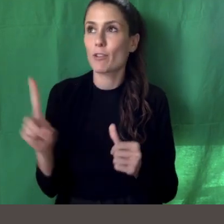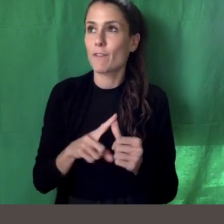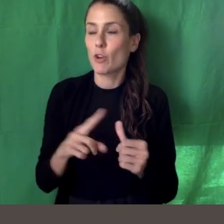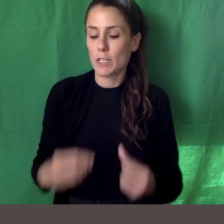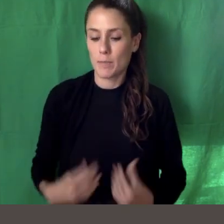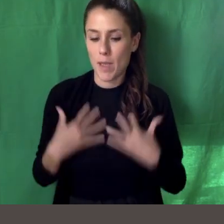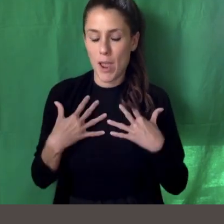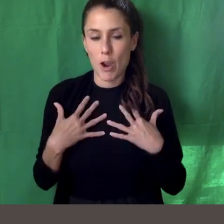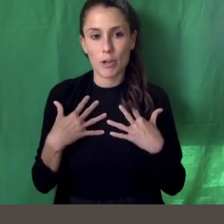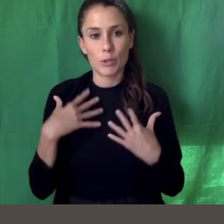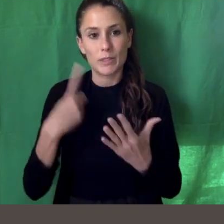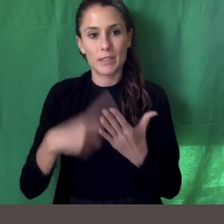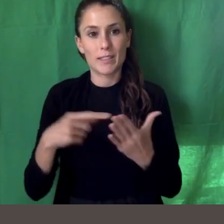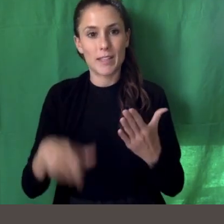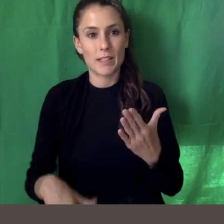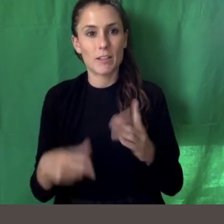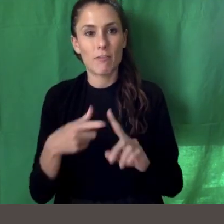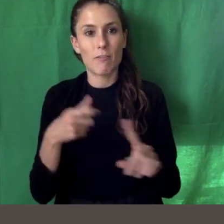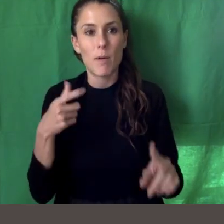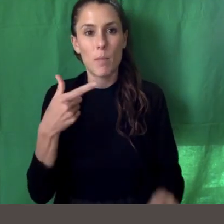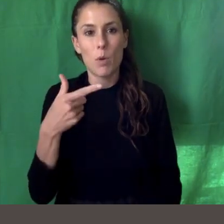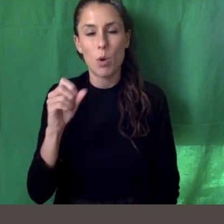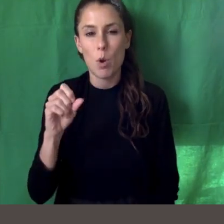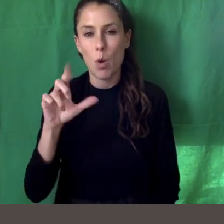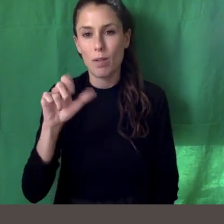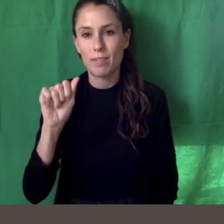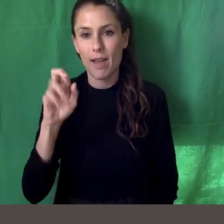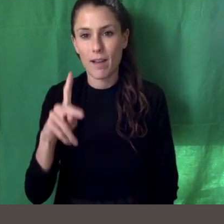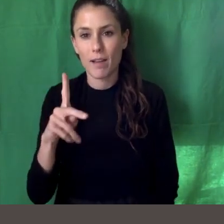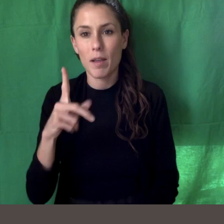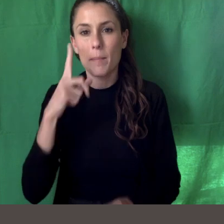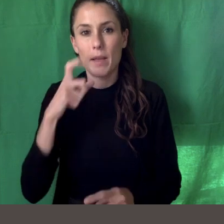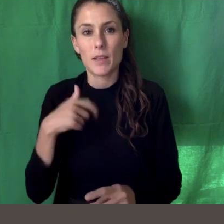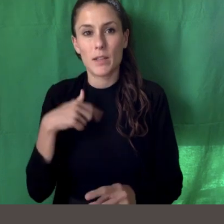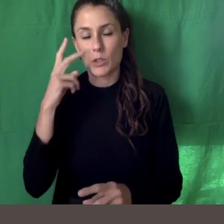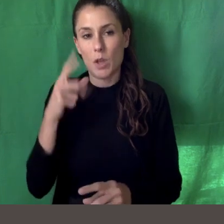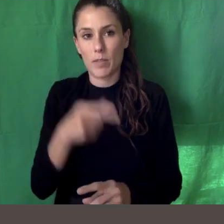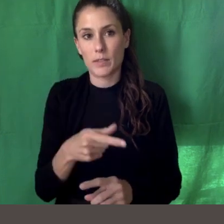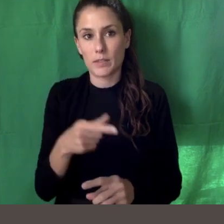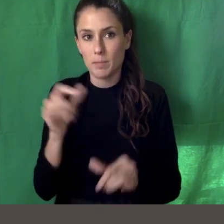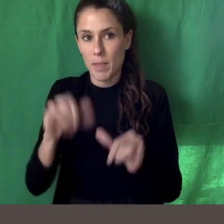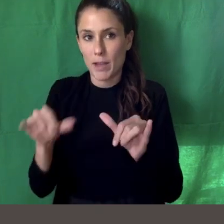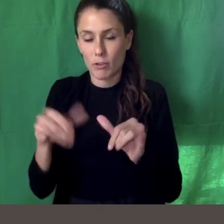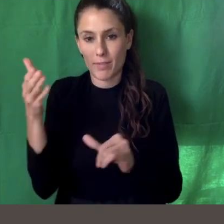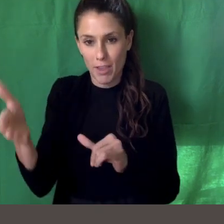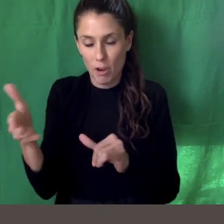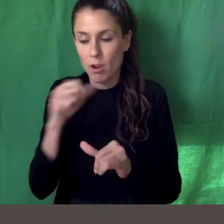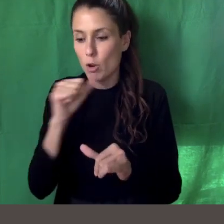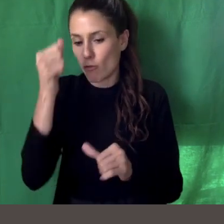inspired to talk about this coming from Golang because I saw this pattern there and I don't